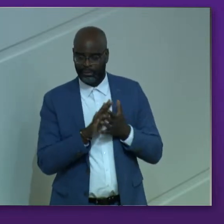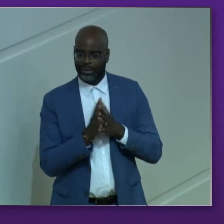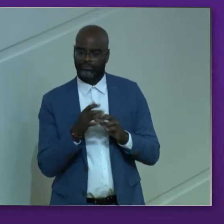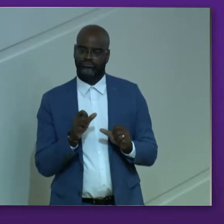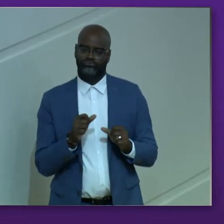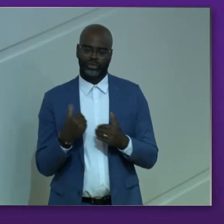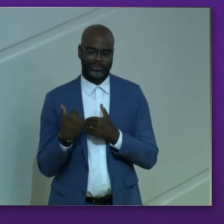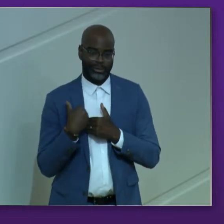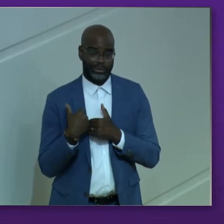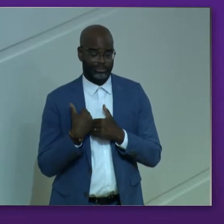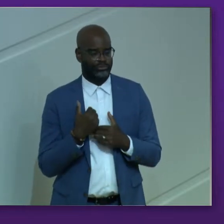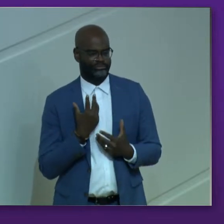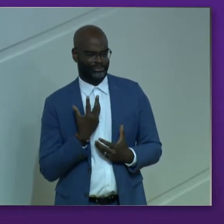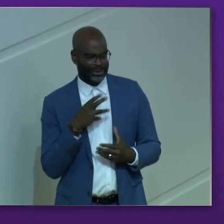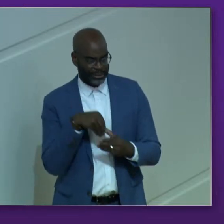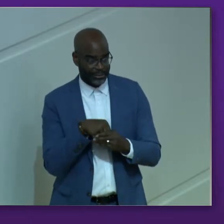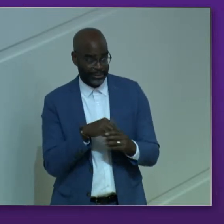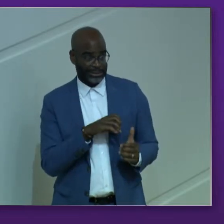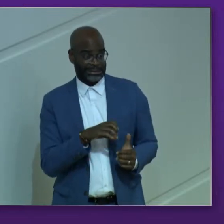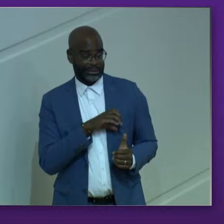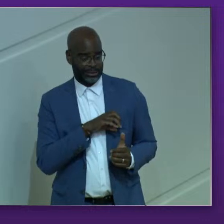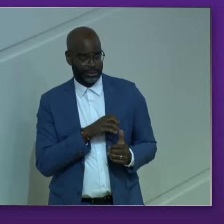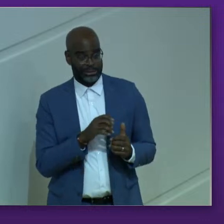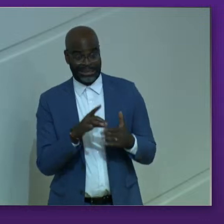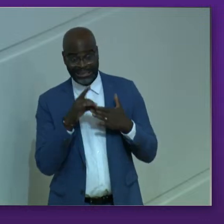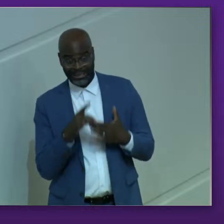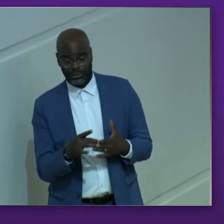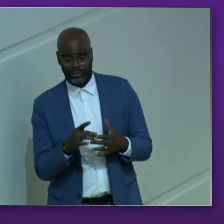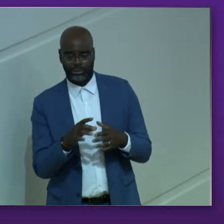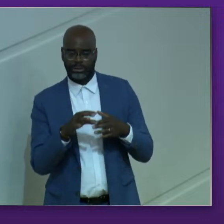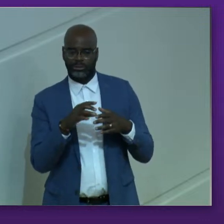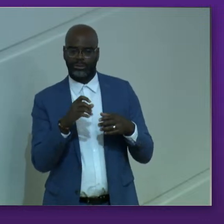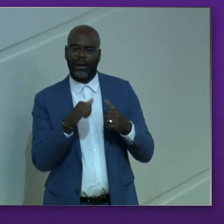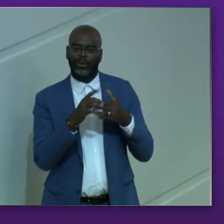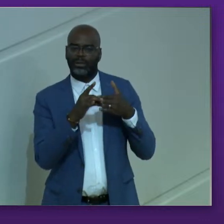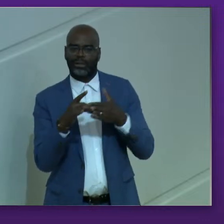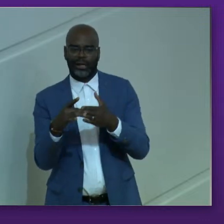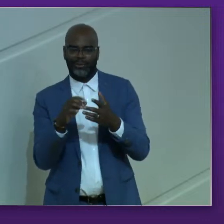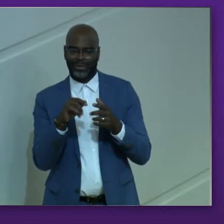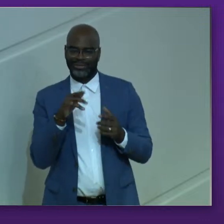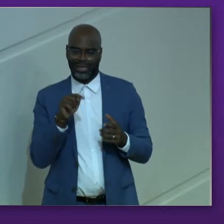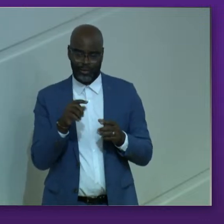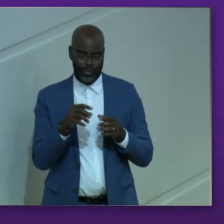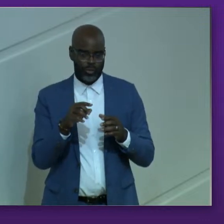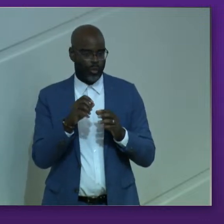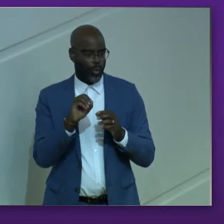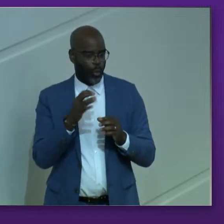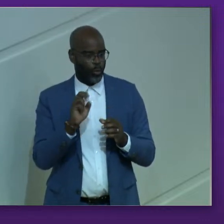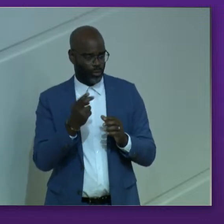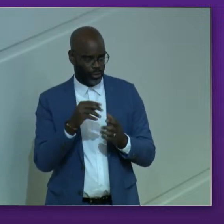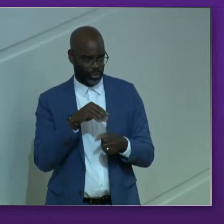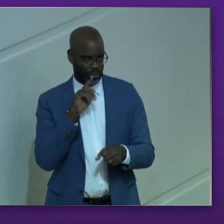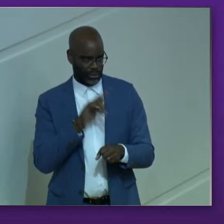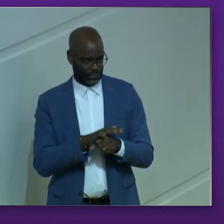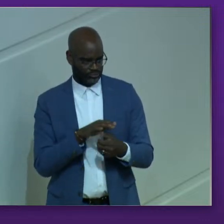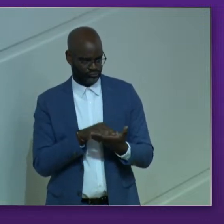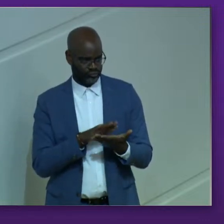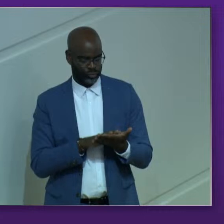THEM TO OUR FACILITIES AND OUR FACULTY STAFF AND STUDENTS POTENTIALLY INSPIRING THEM TO